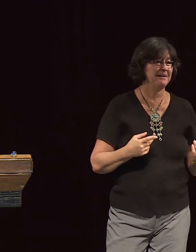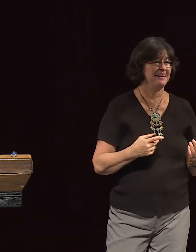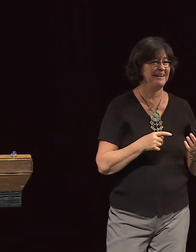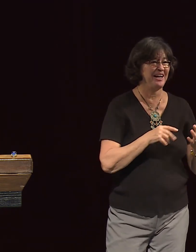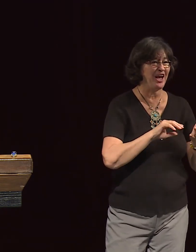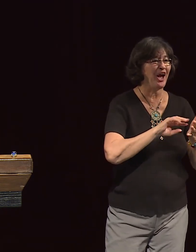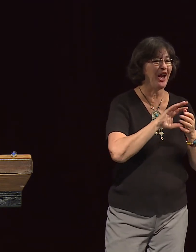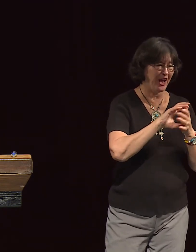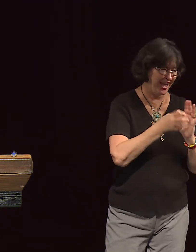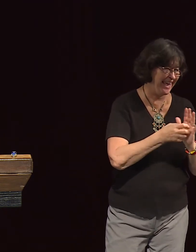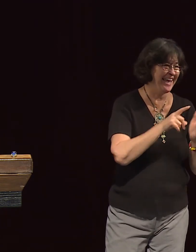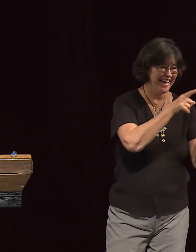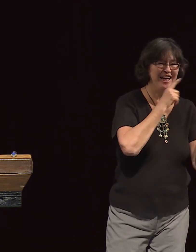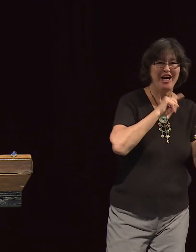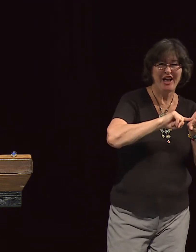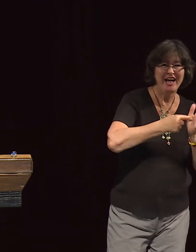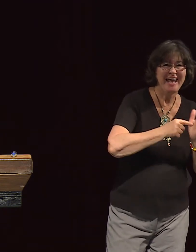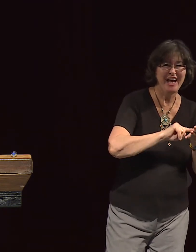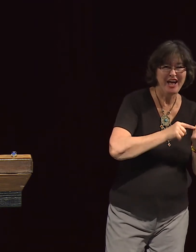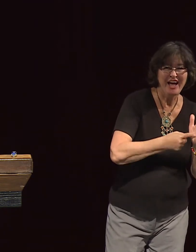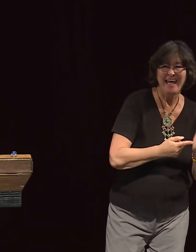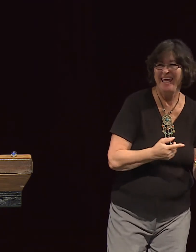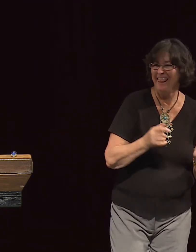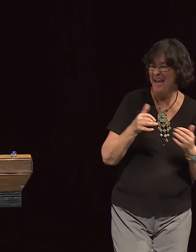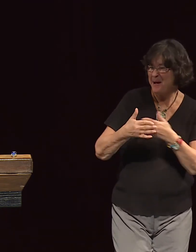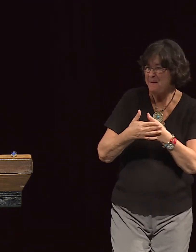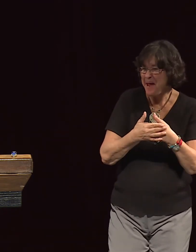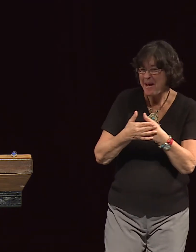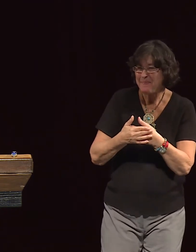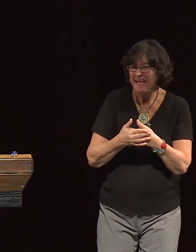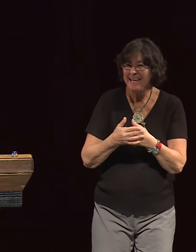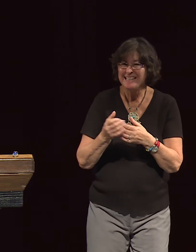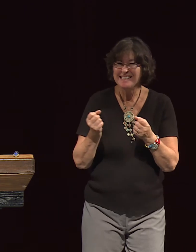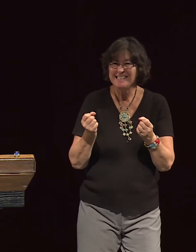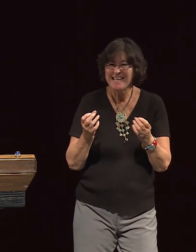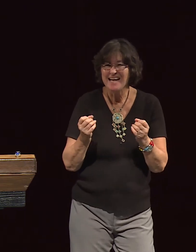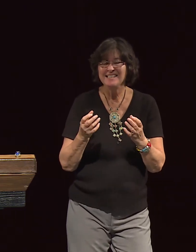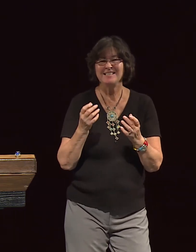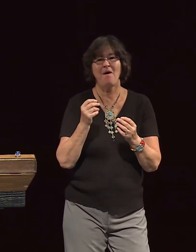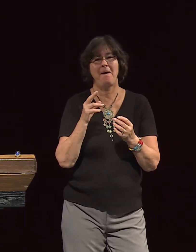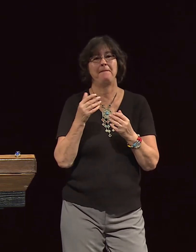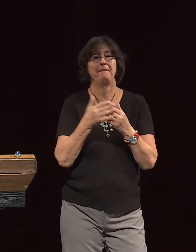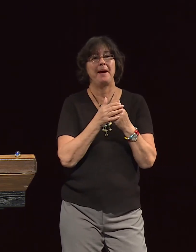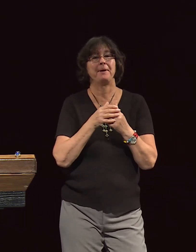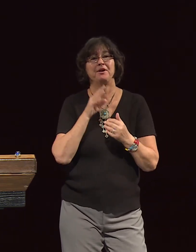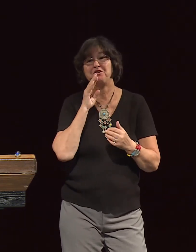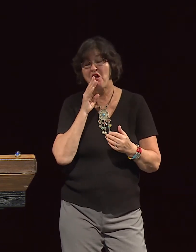Yeah, right. She... Somebody said they may sign "cookie" but use only one pointer finger.